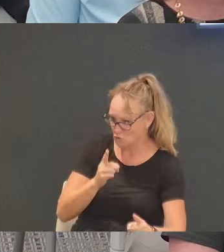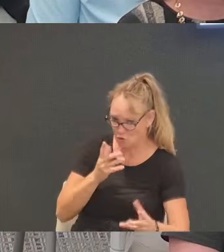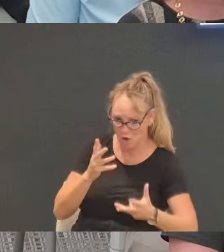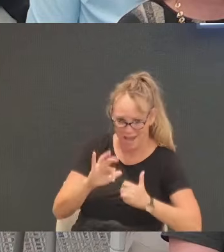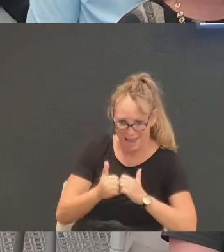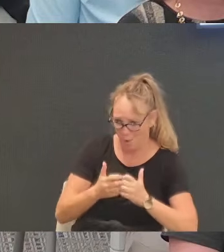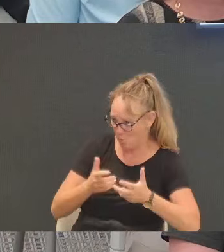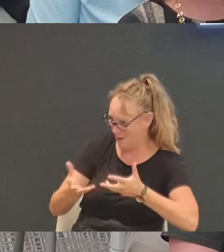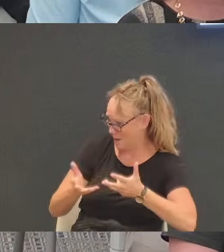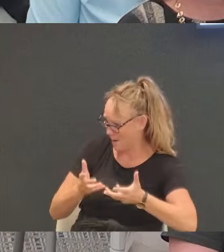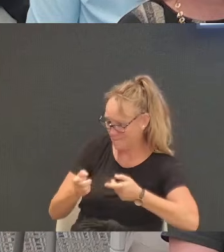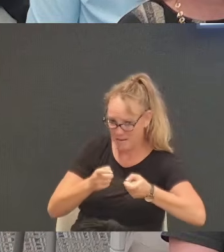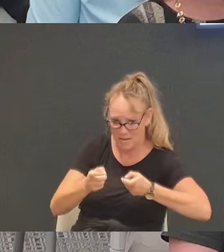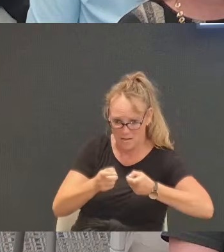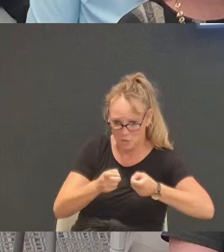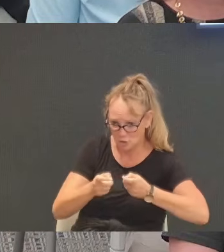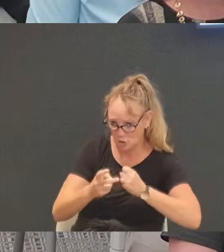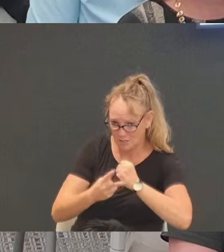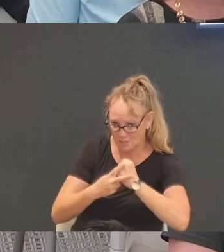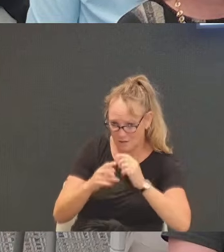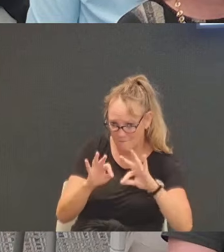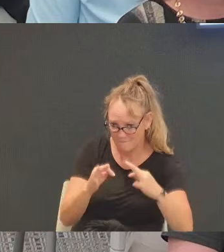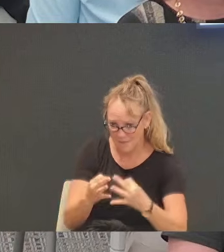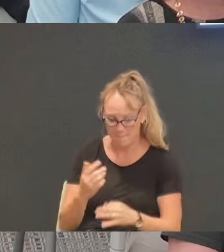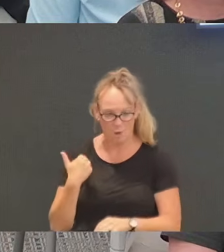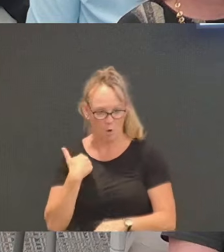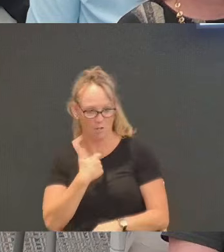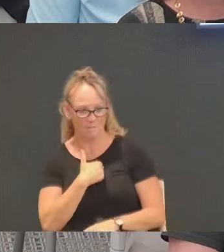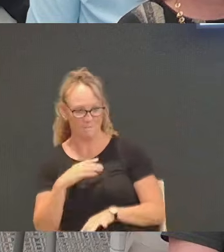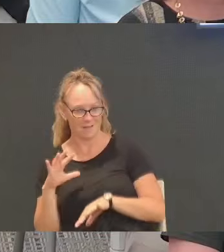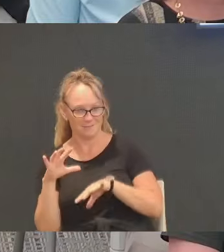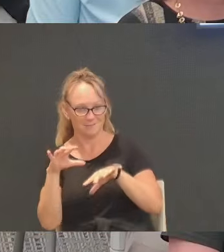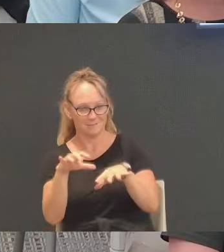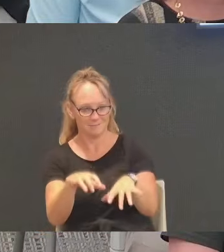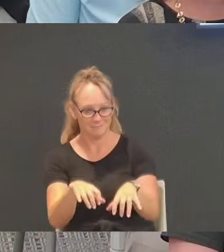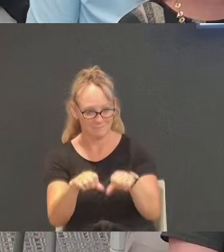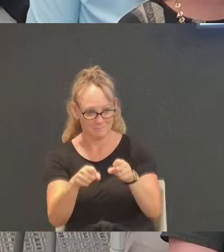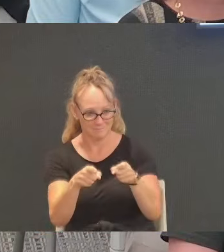precious girls safe. That's where we came in. I was tasked with finding the safe placement for